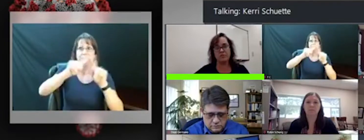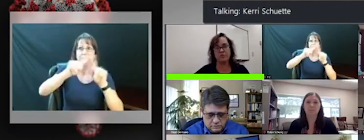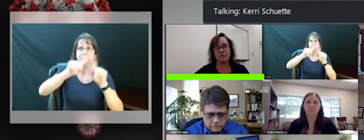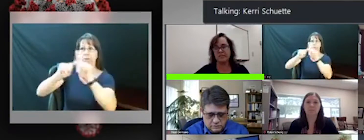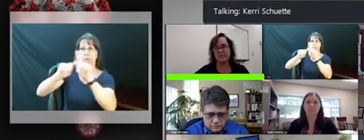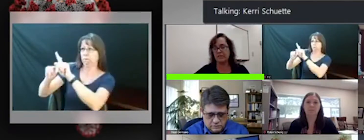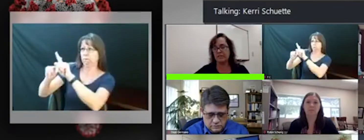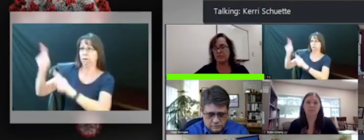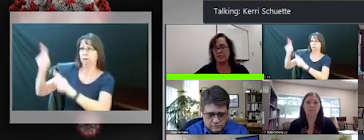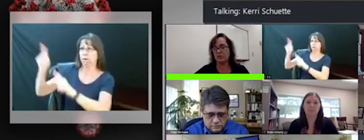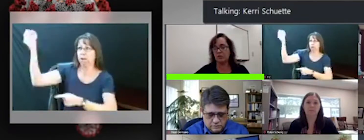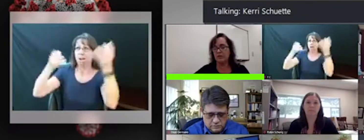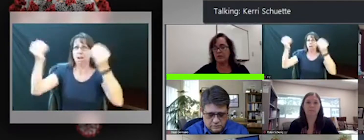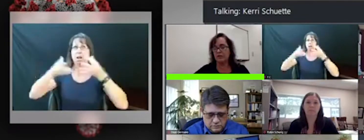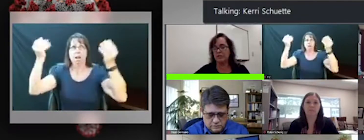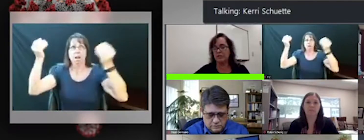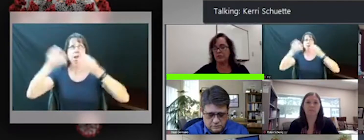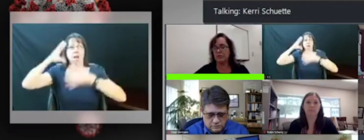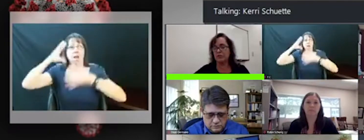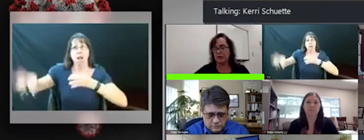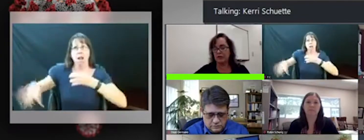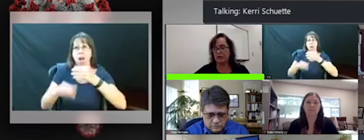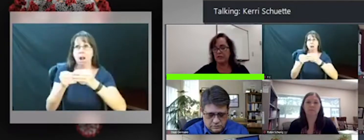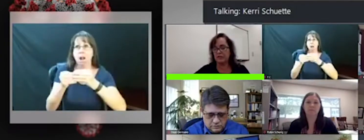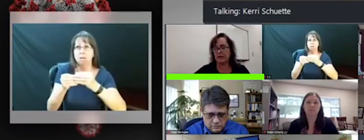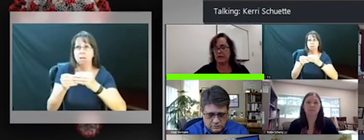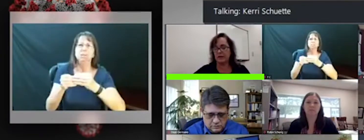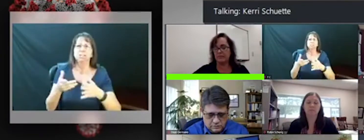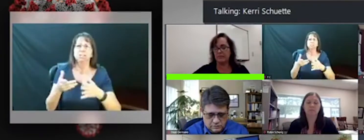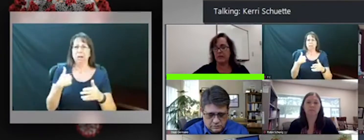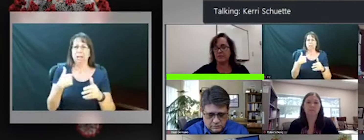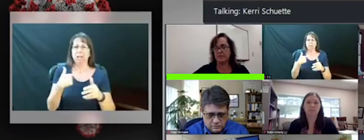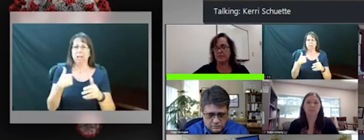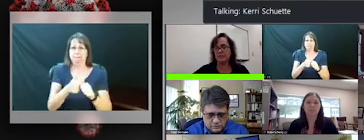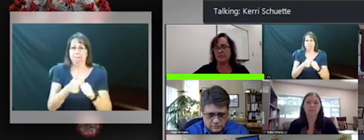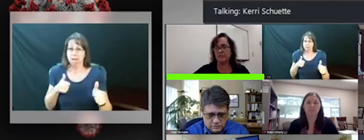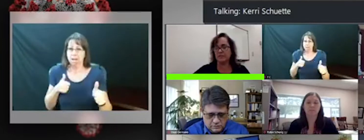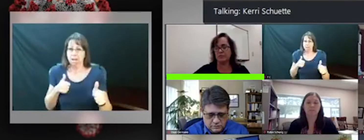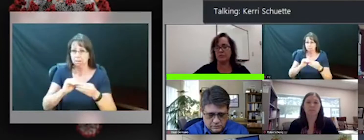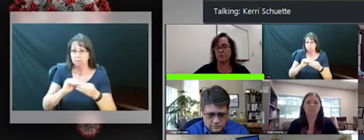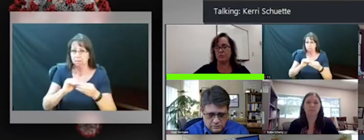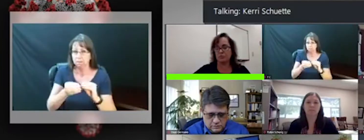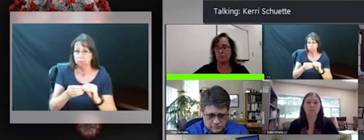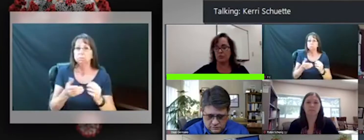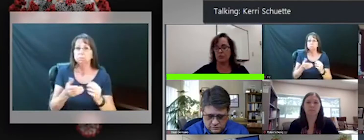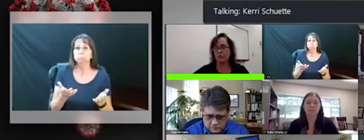recent days. So, those numbers will increase as we're able to reach out to more folks.